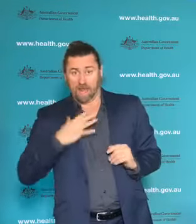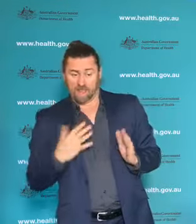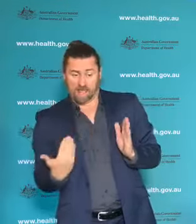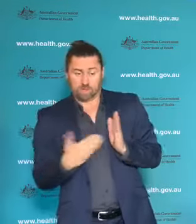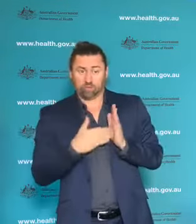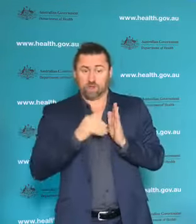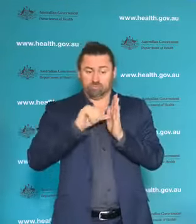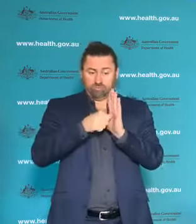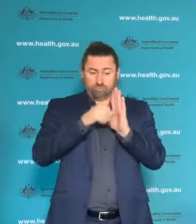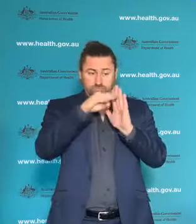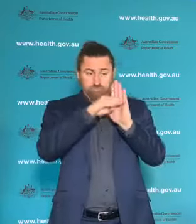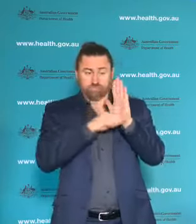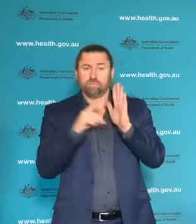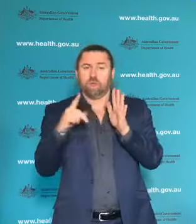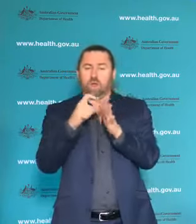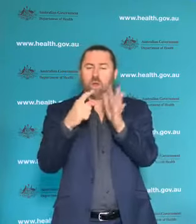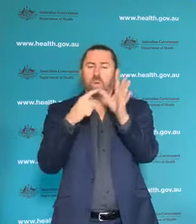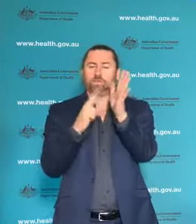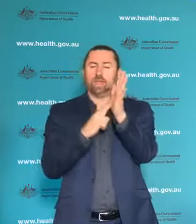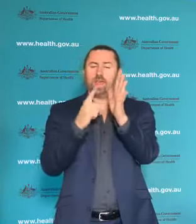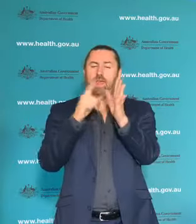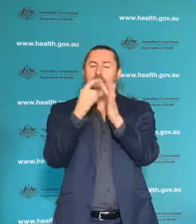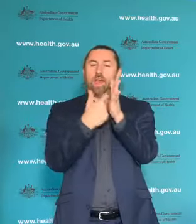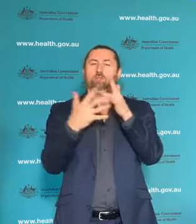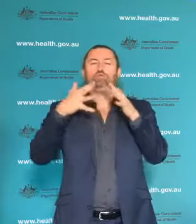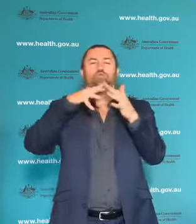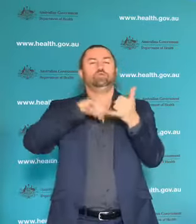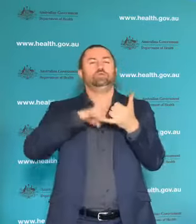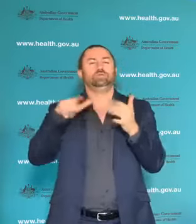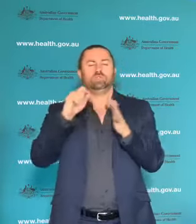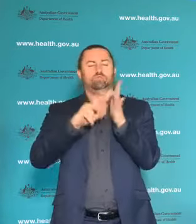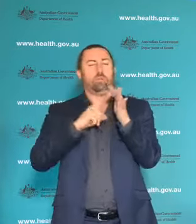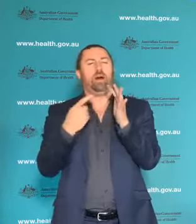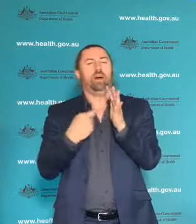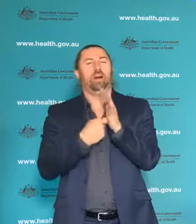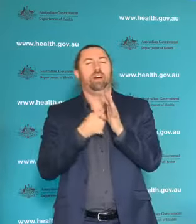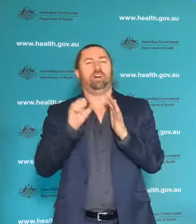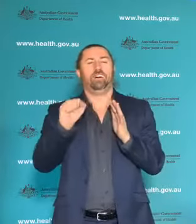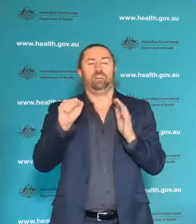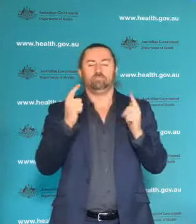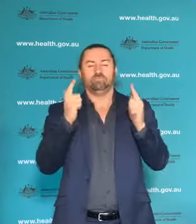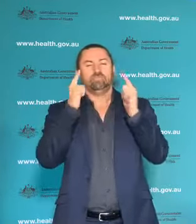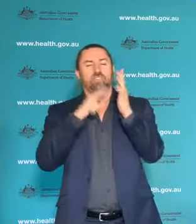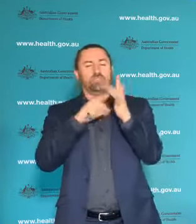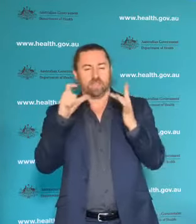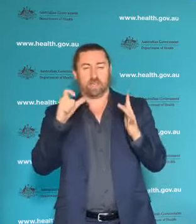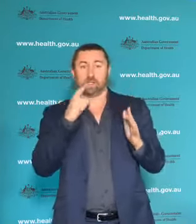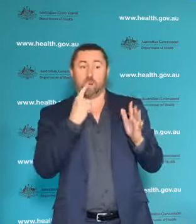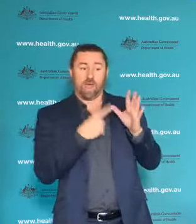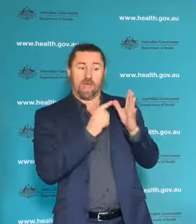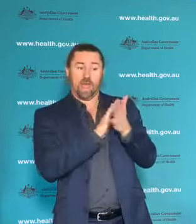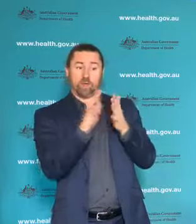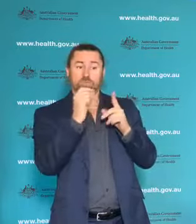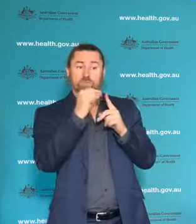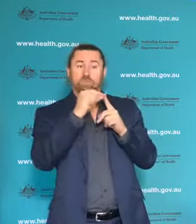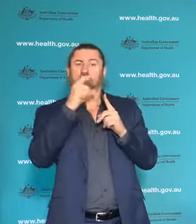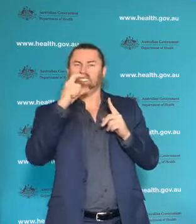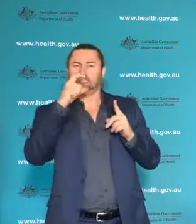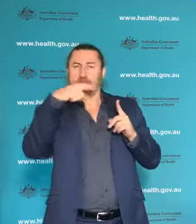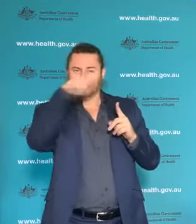So as Premier Dan Andrews has said, the AHPPC has been meeting over the last couple of days,